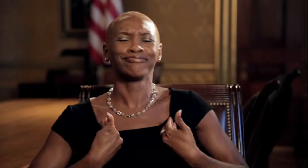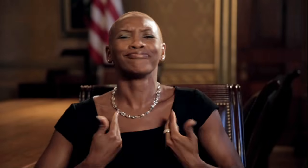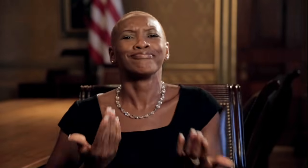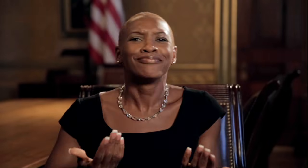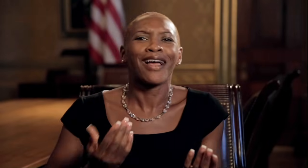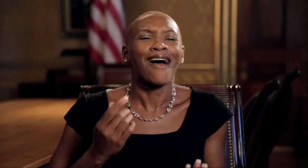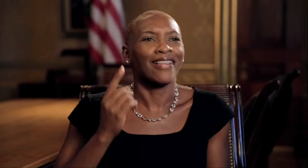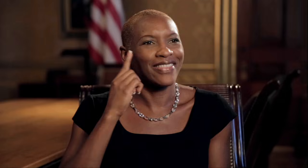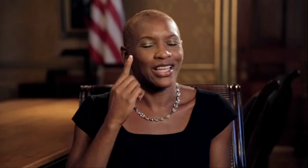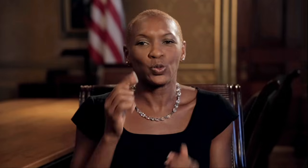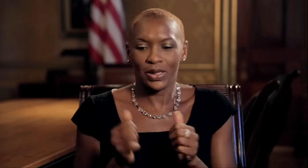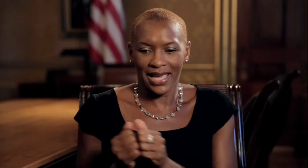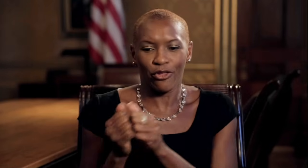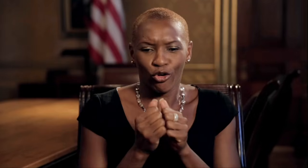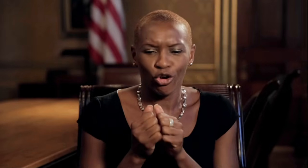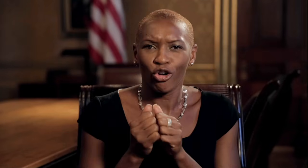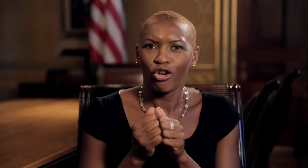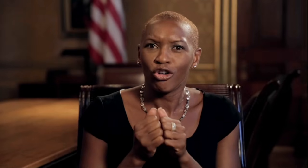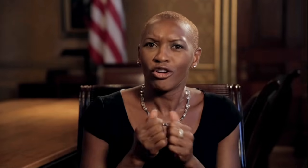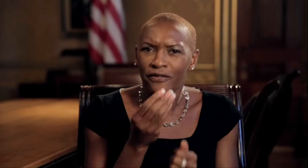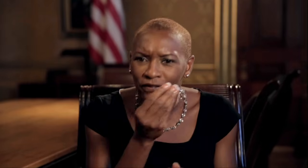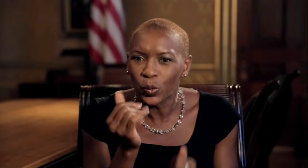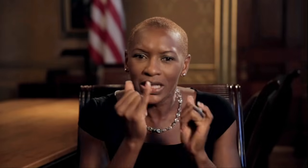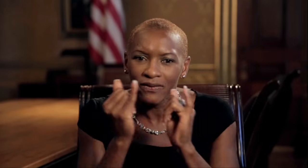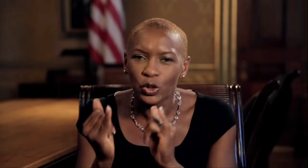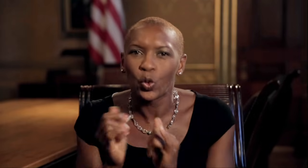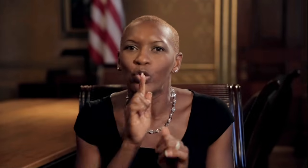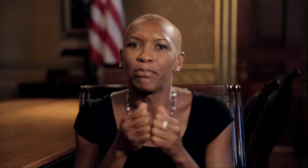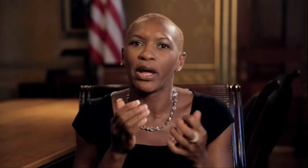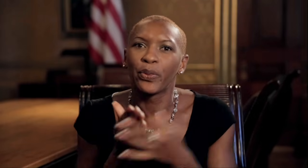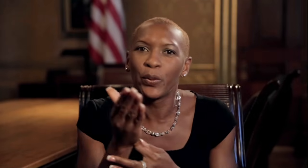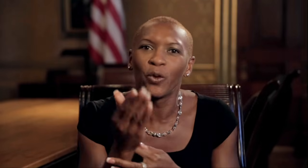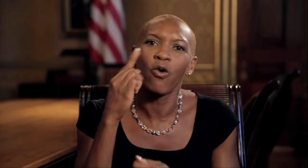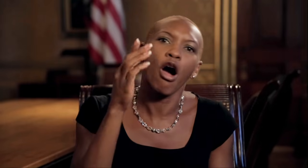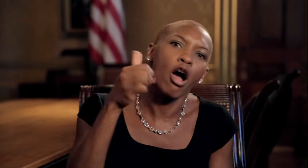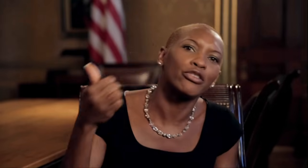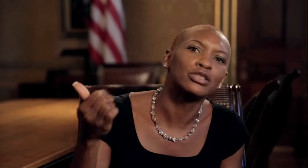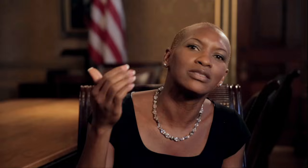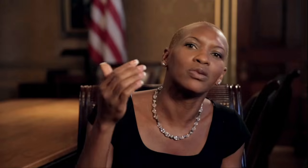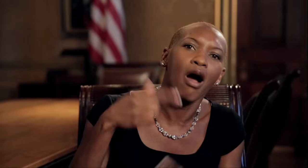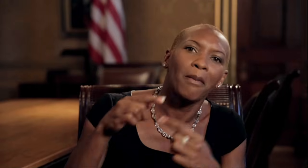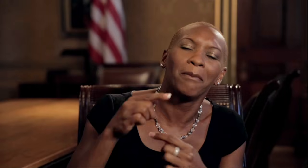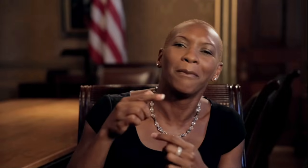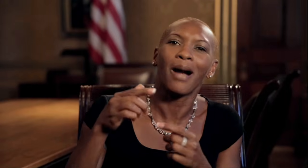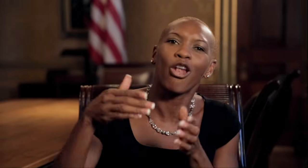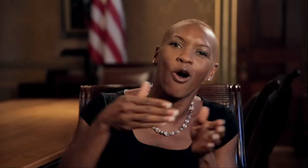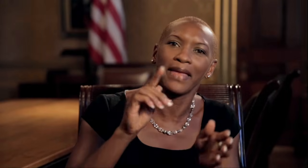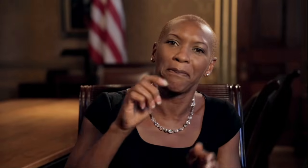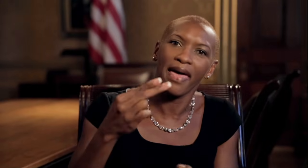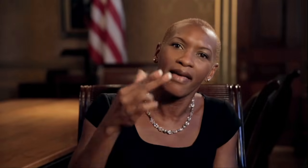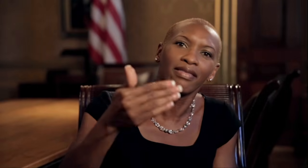I think, together, a few individuals have paved the way for other people to come through.